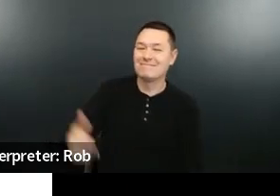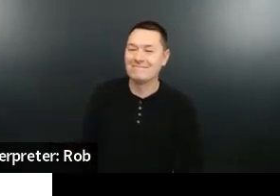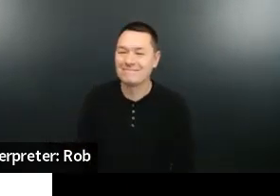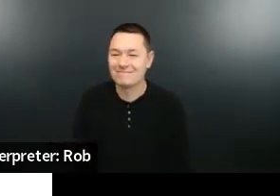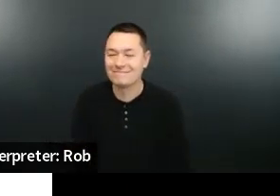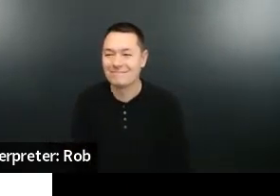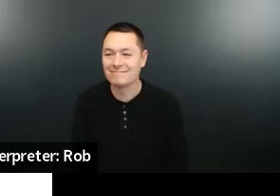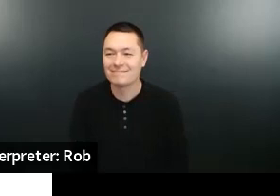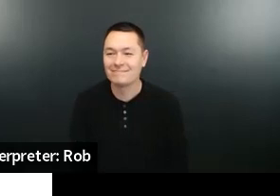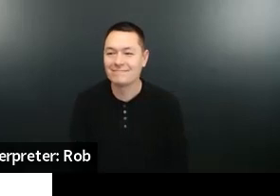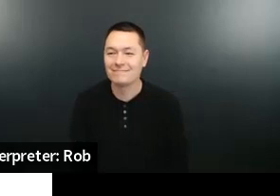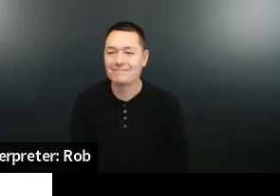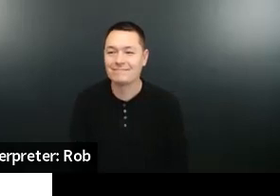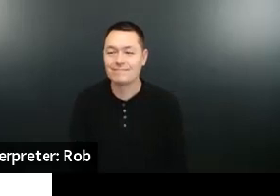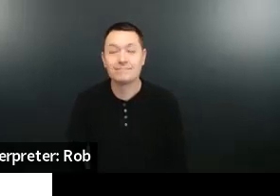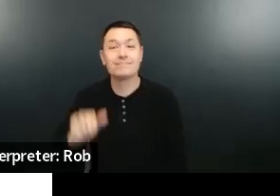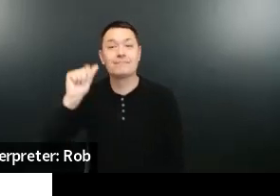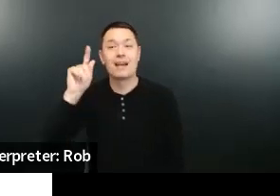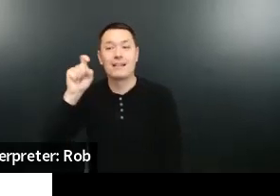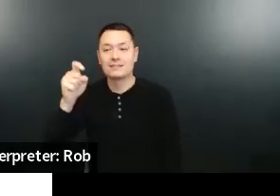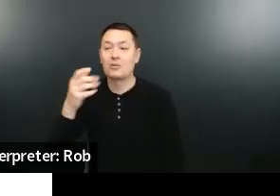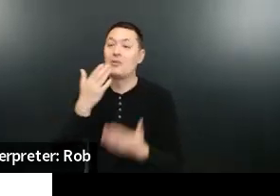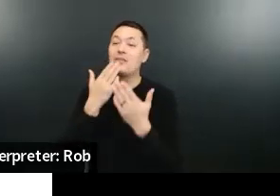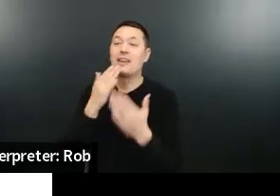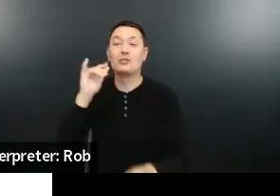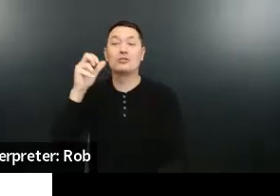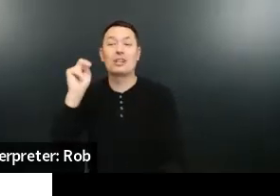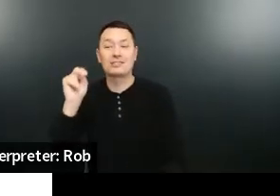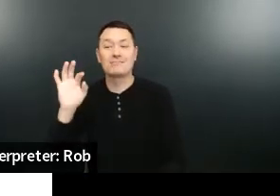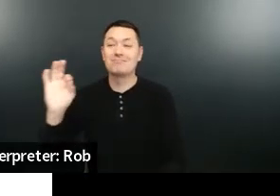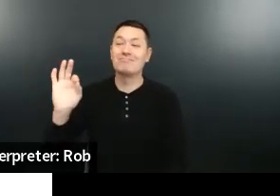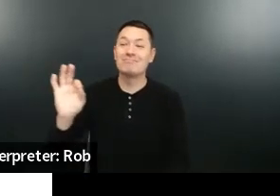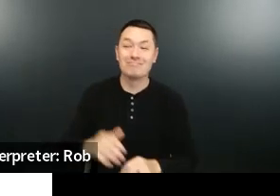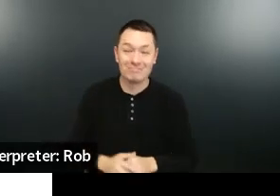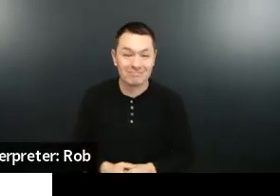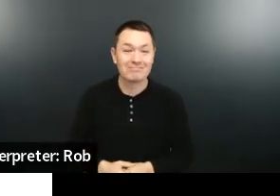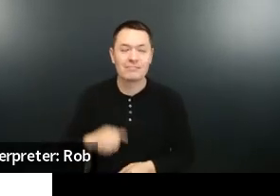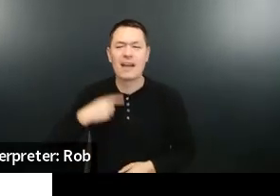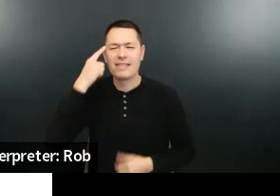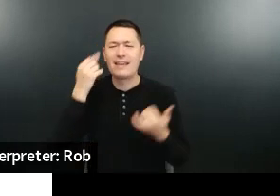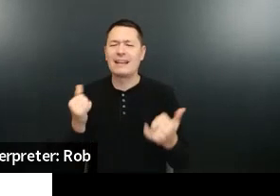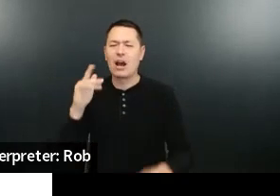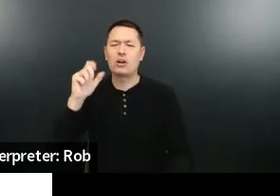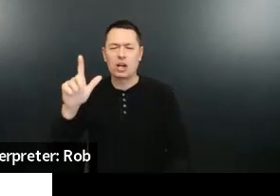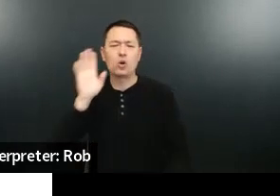So thank you. And then I think Karen was going to talk some about our mission and strategic plan